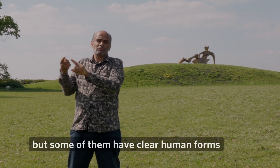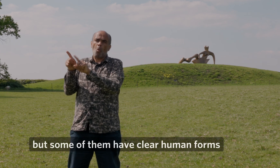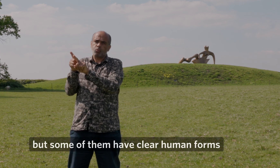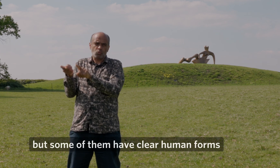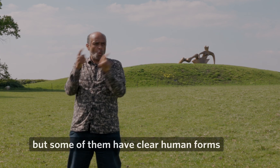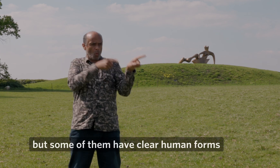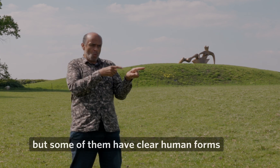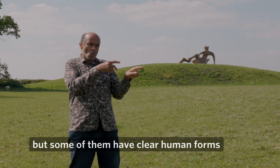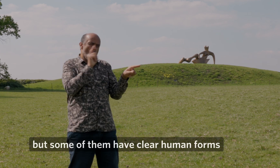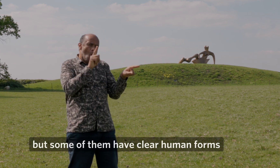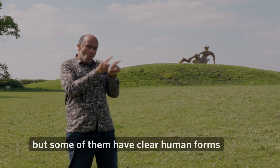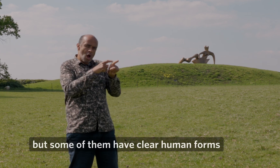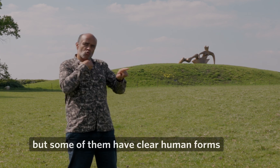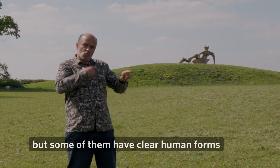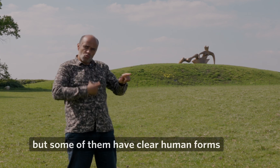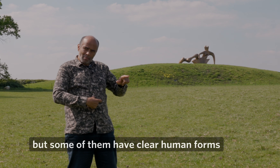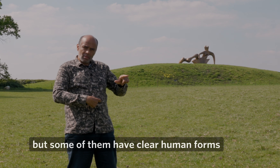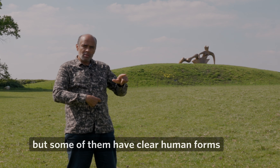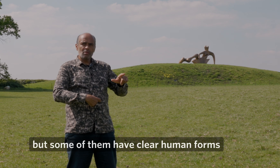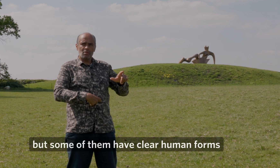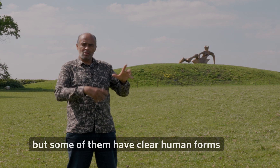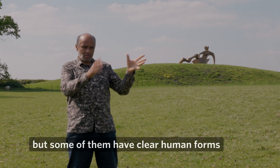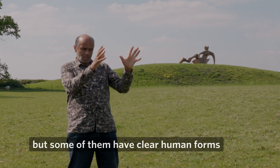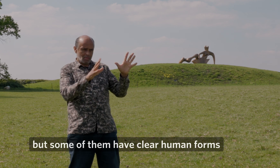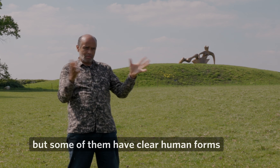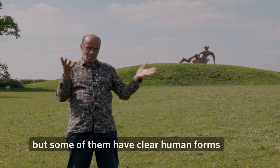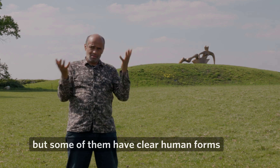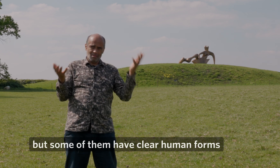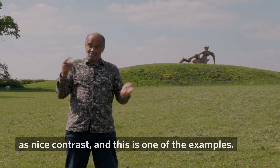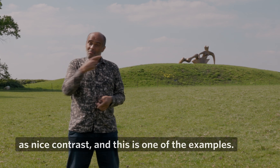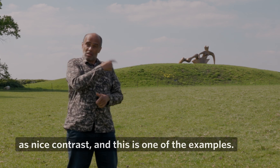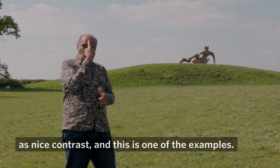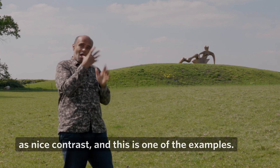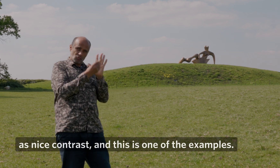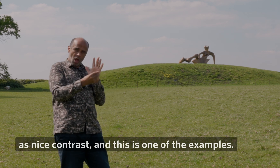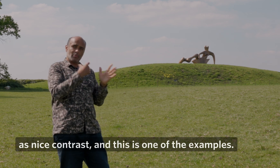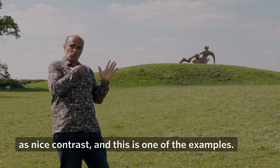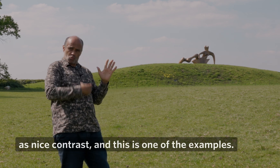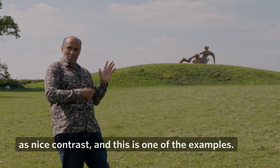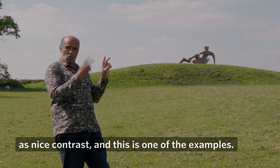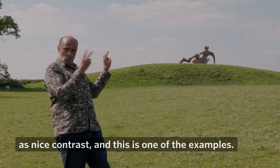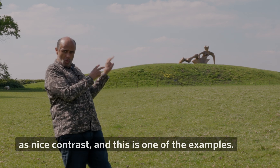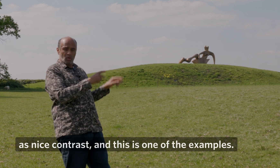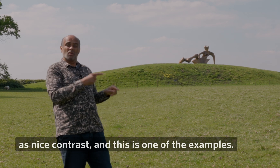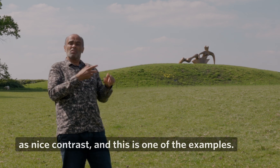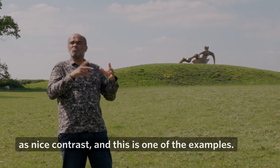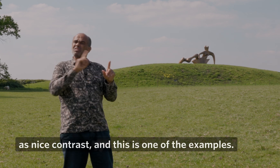but some of them have clear human forms as nice contrast, and this is one of the examples.